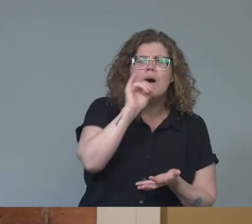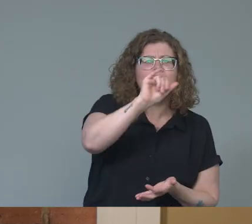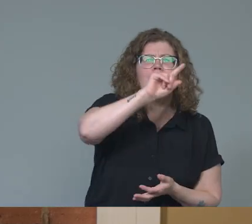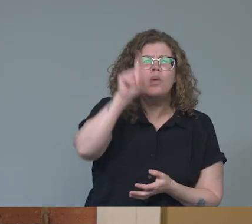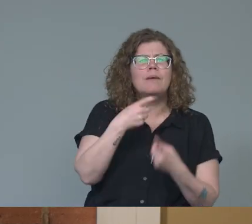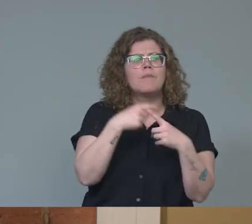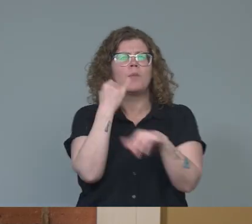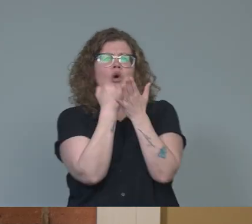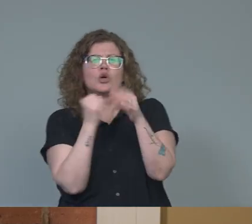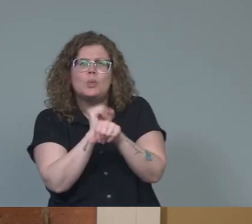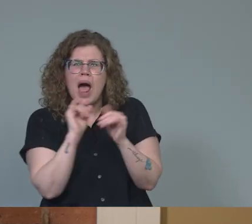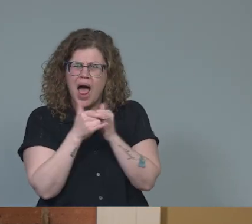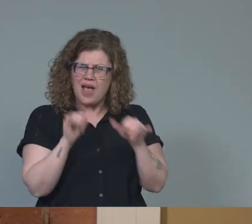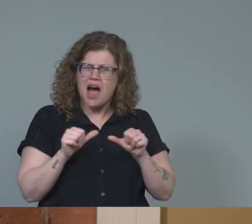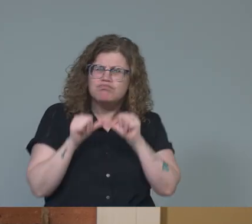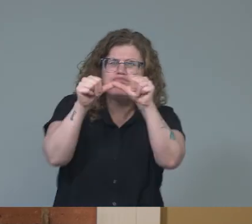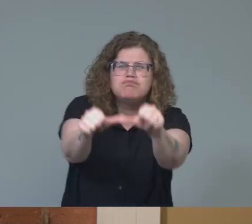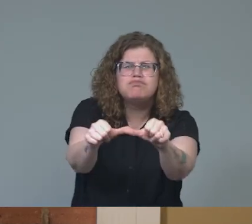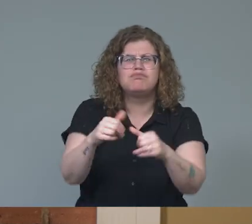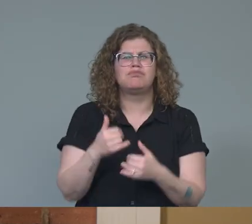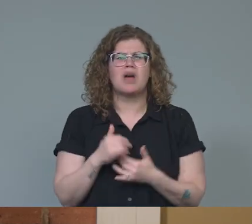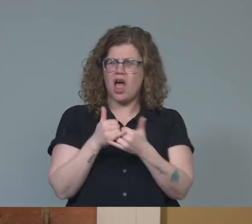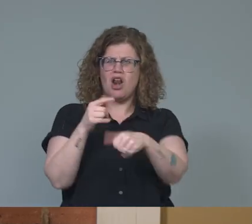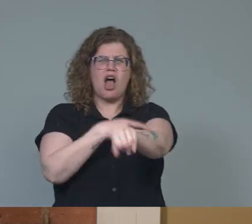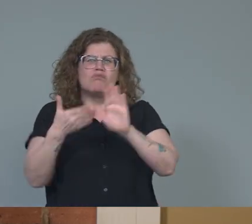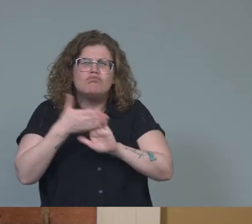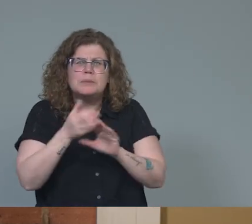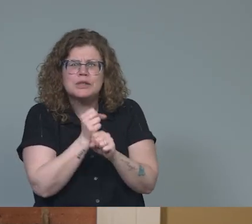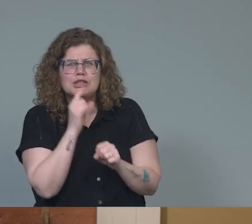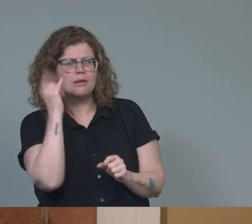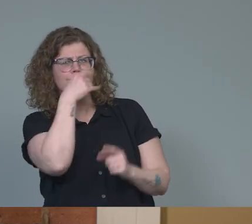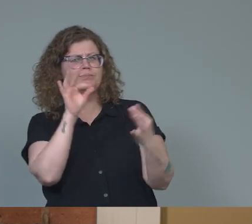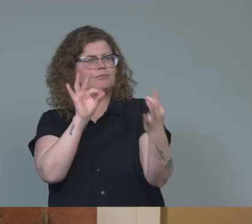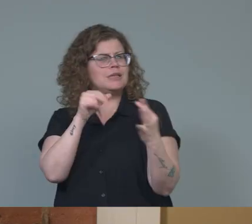that, that brings it to life in a new way. And you have to consider in your detailed design